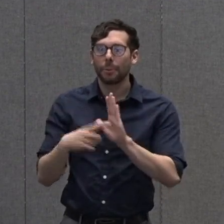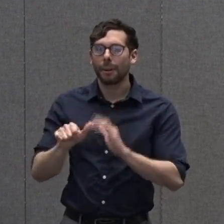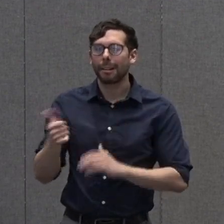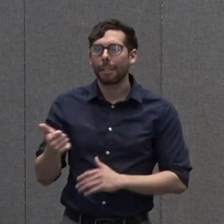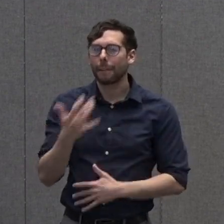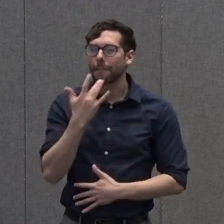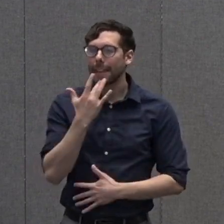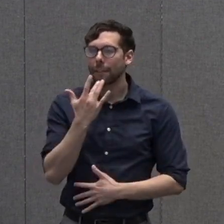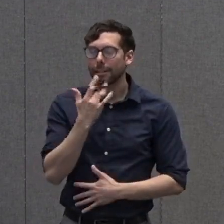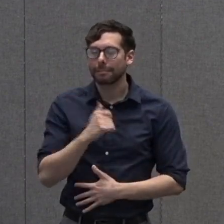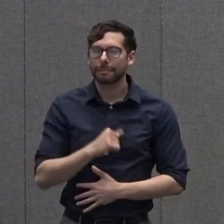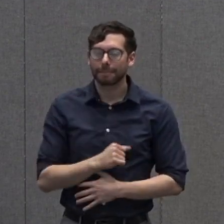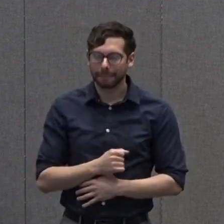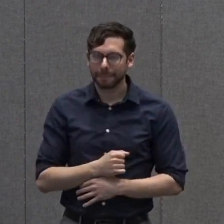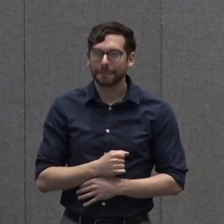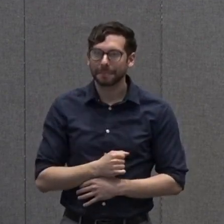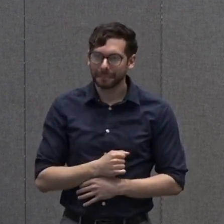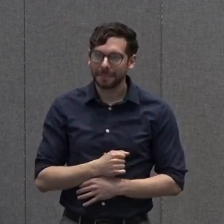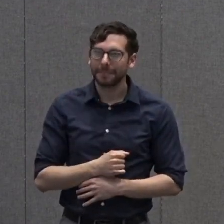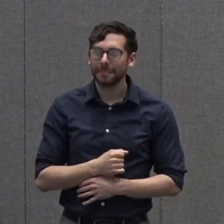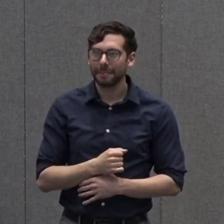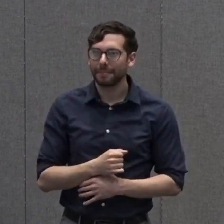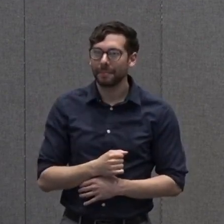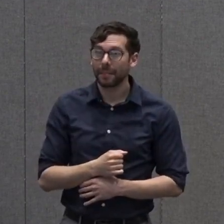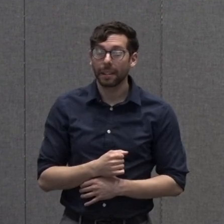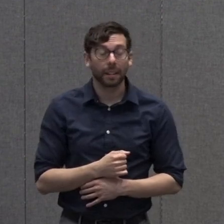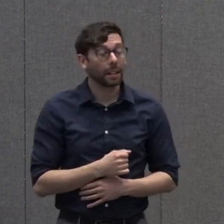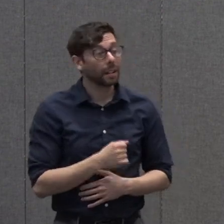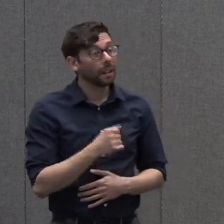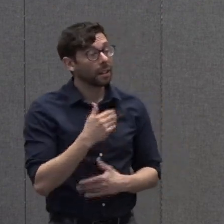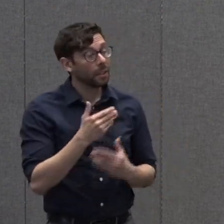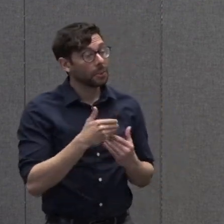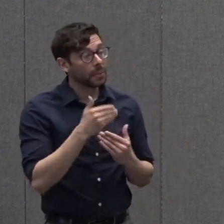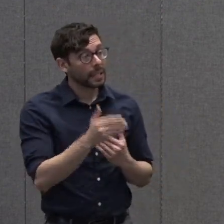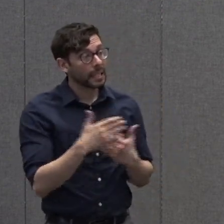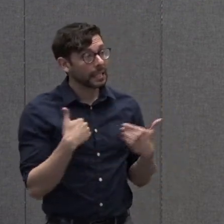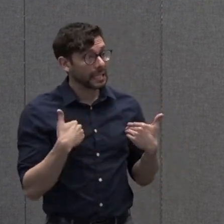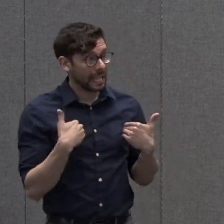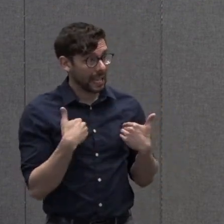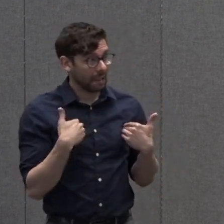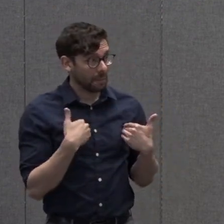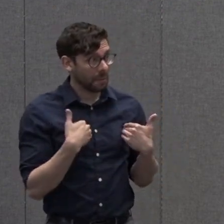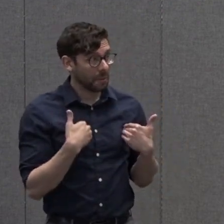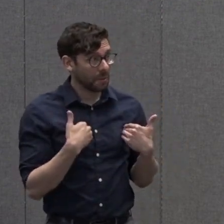of the visitors to the Rattlesnake Museum.. Now this one, is this one usually outside of the museum